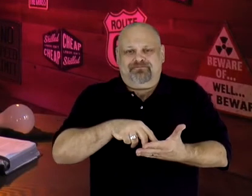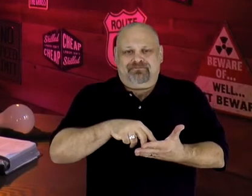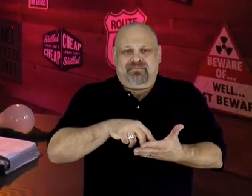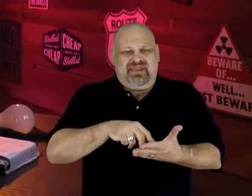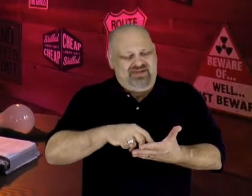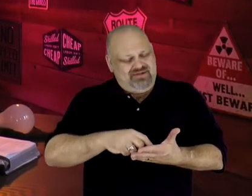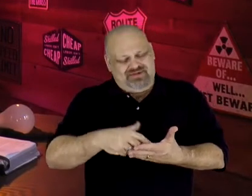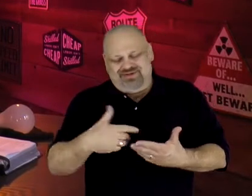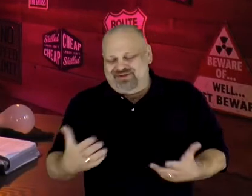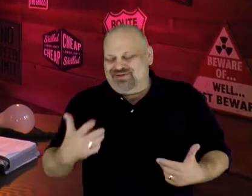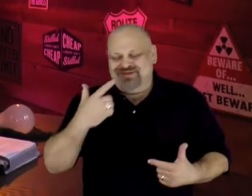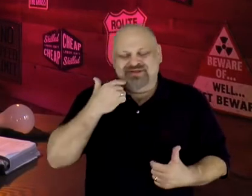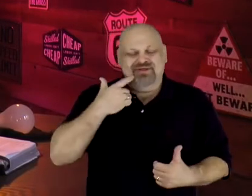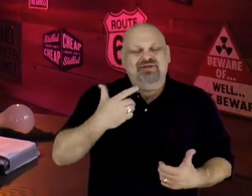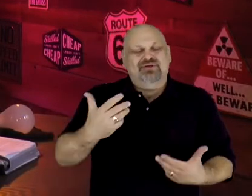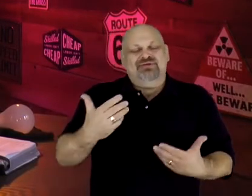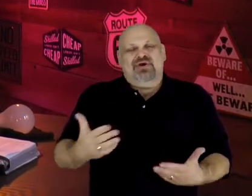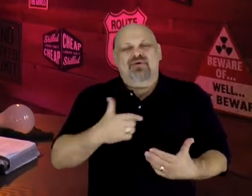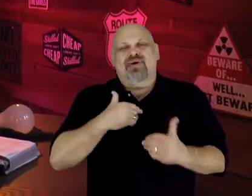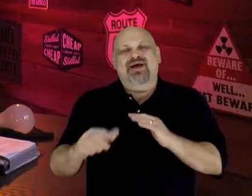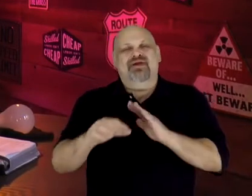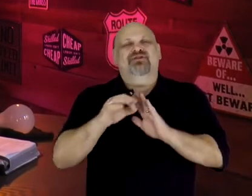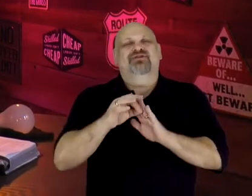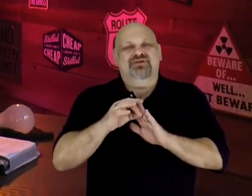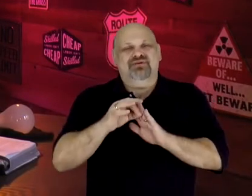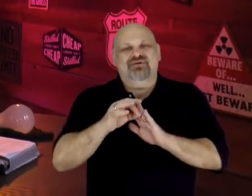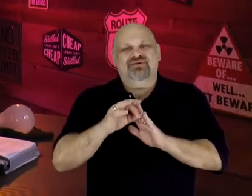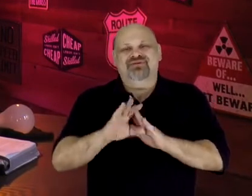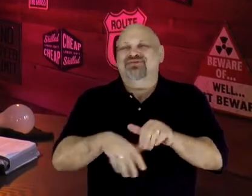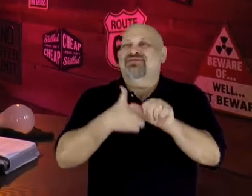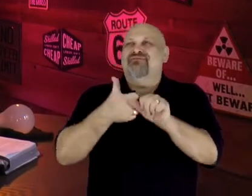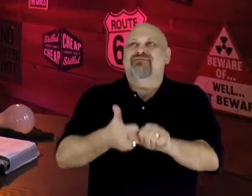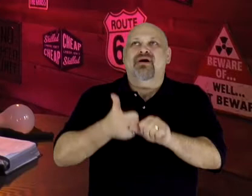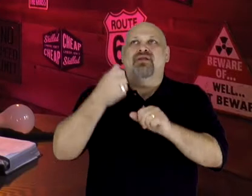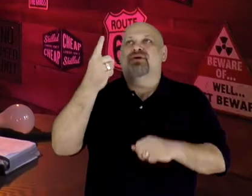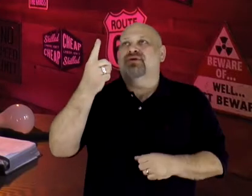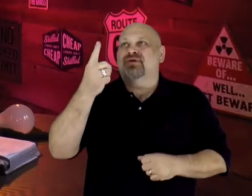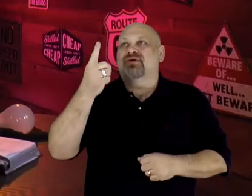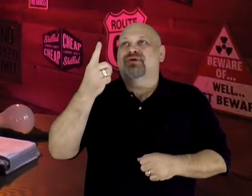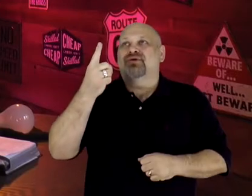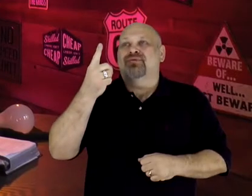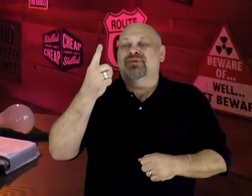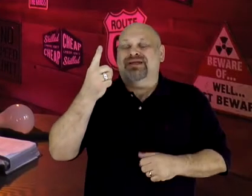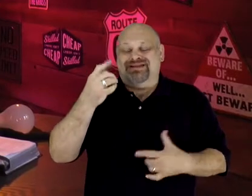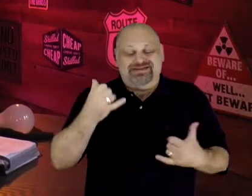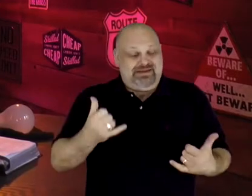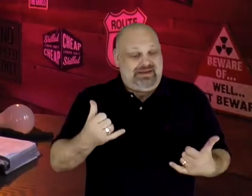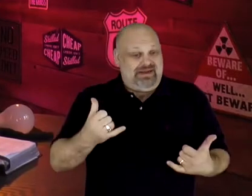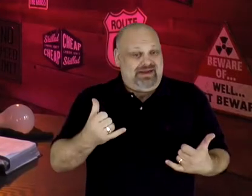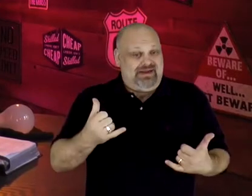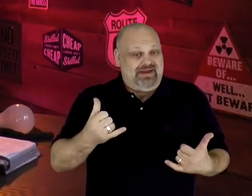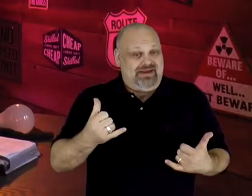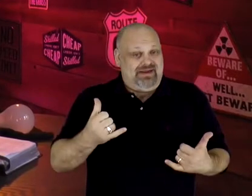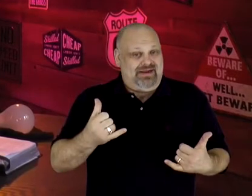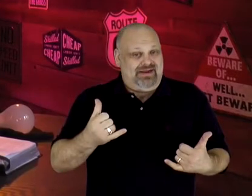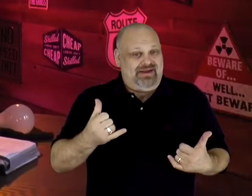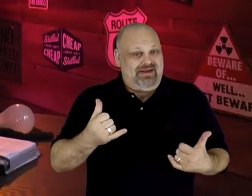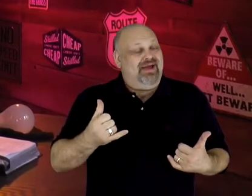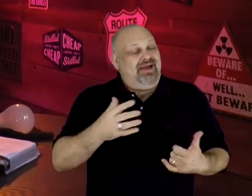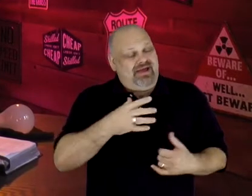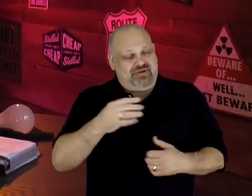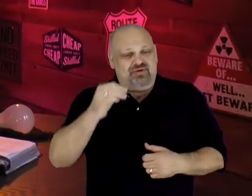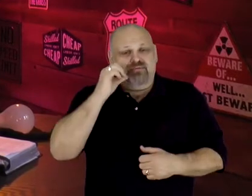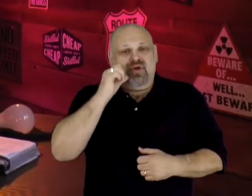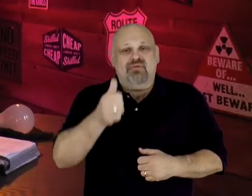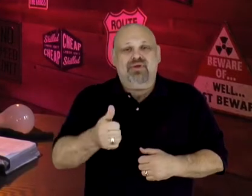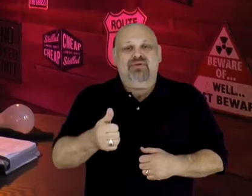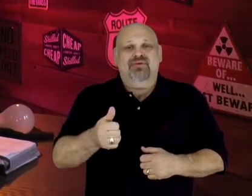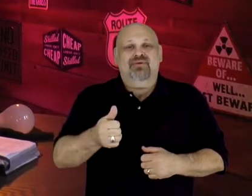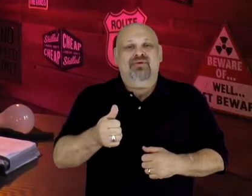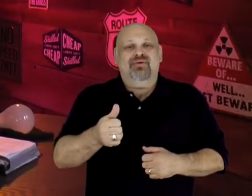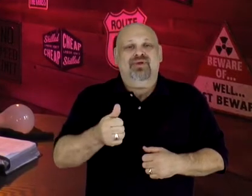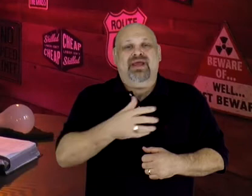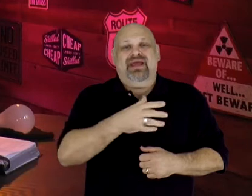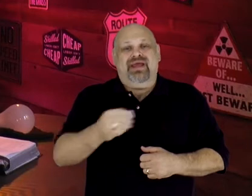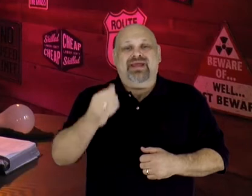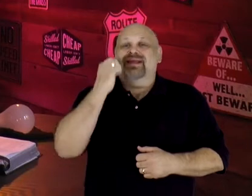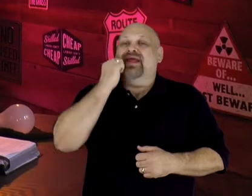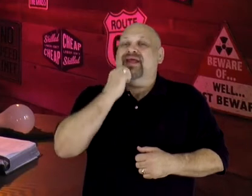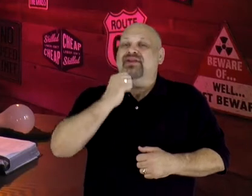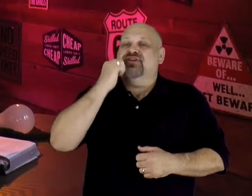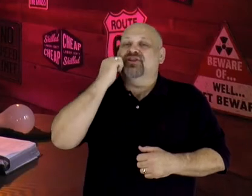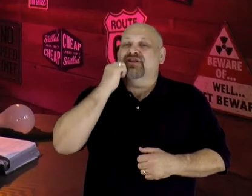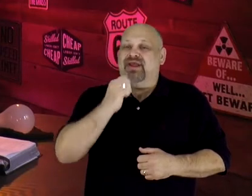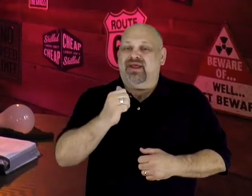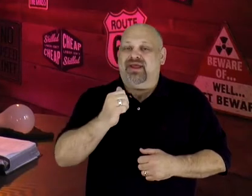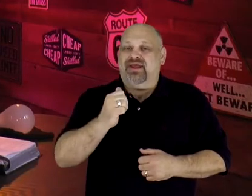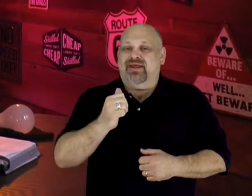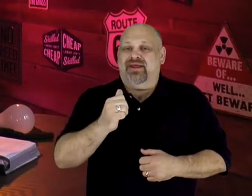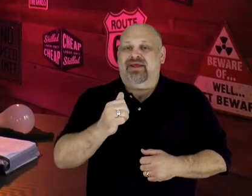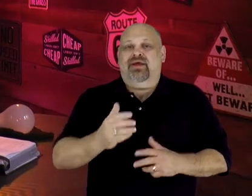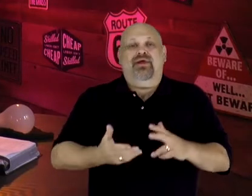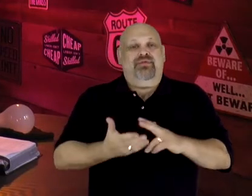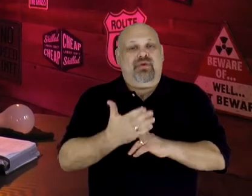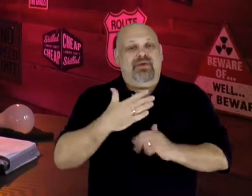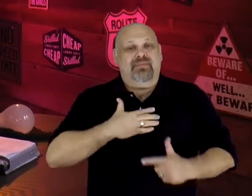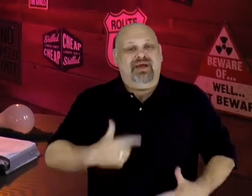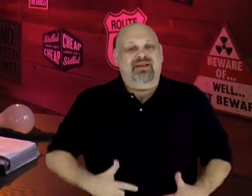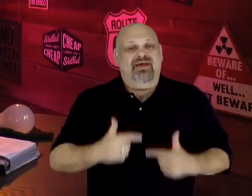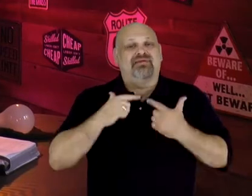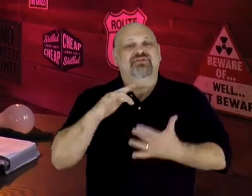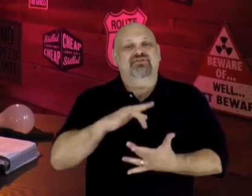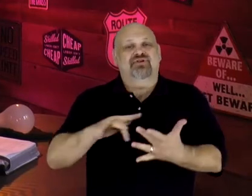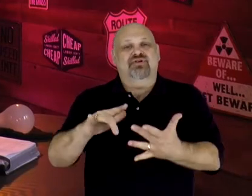and so I choose...to follow You...today...and tomorrow...and each day...throughout my life's journey...